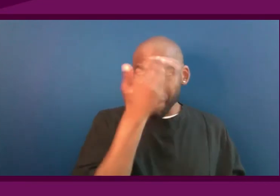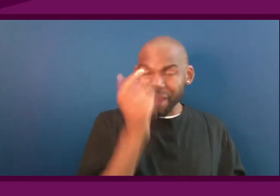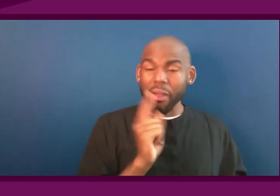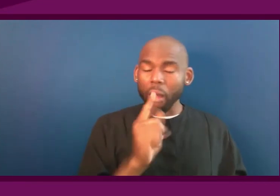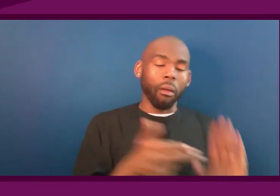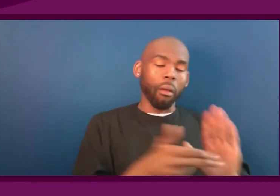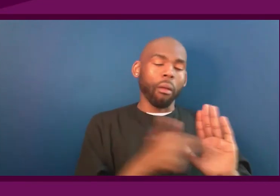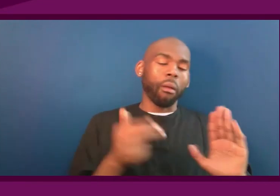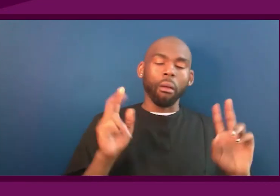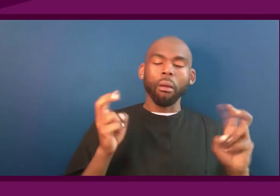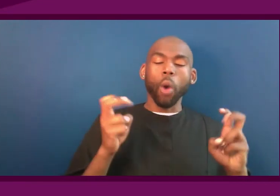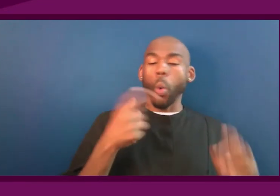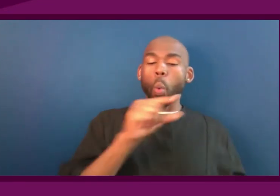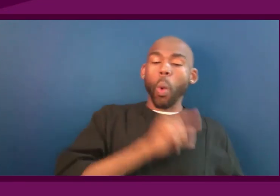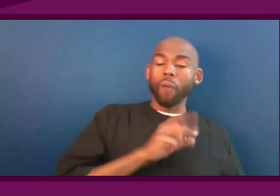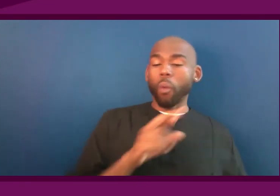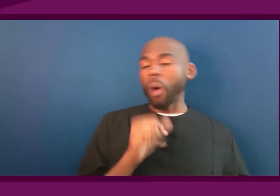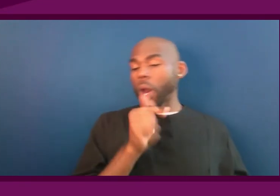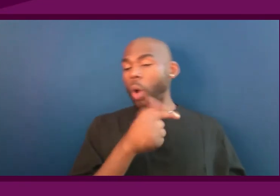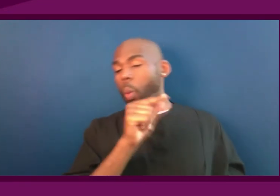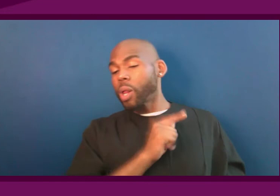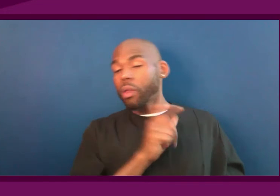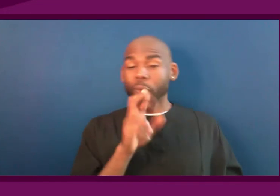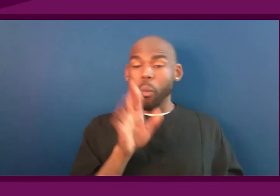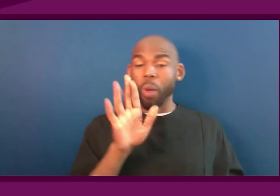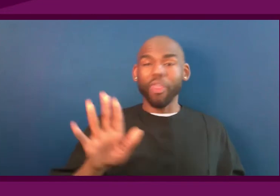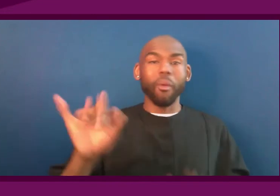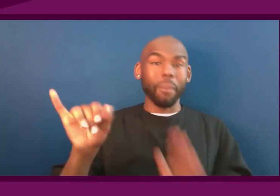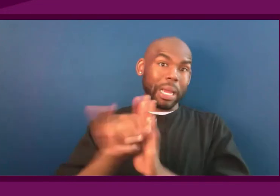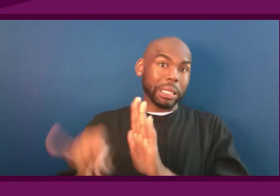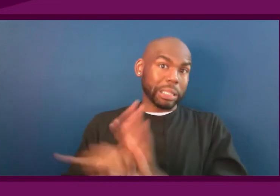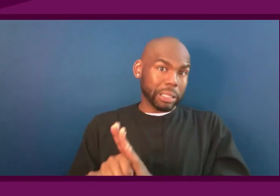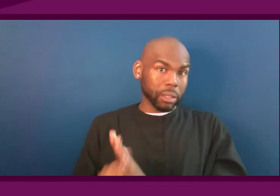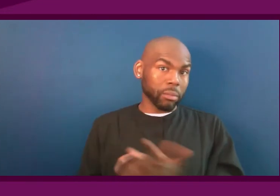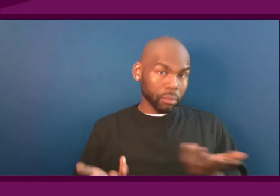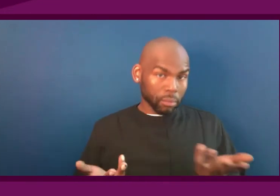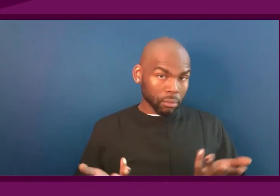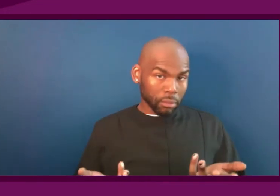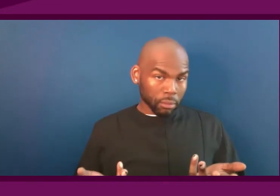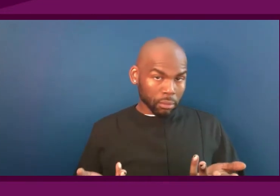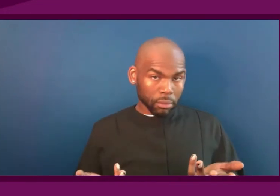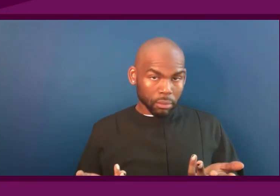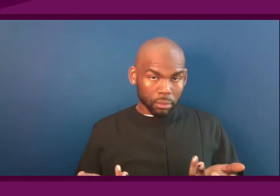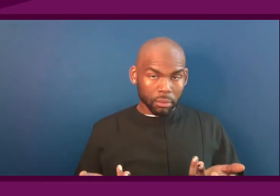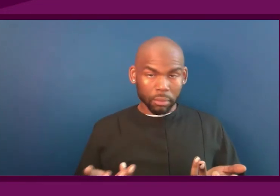disabilities have historically not been given a platform, not been given opportunities to